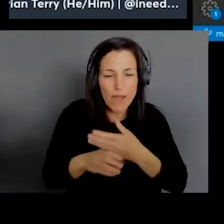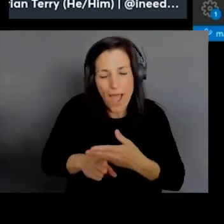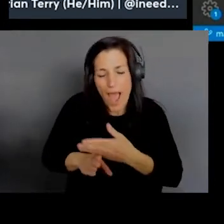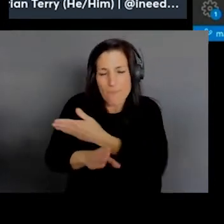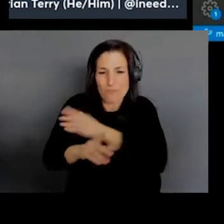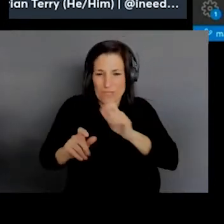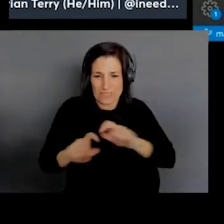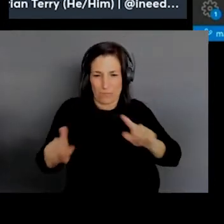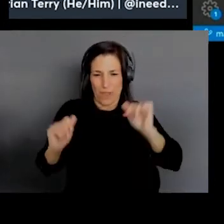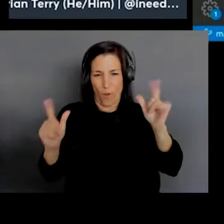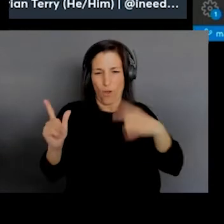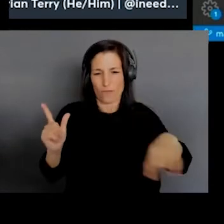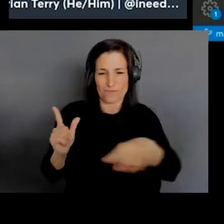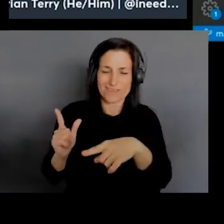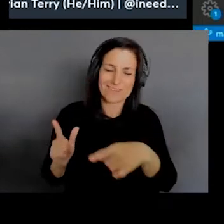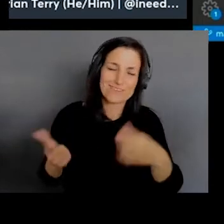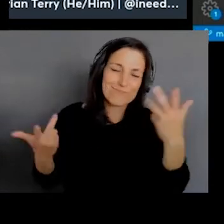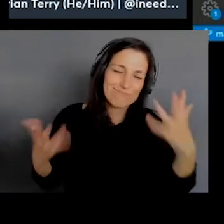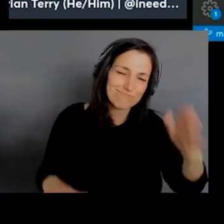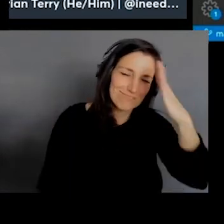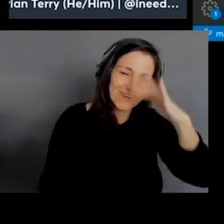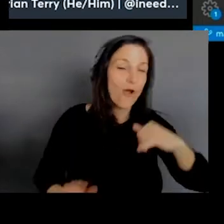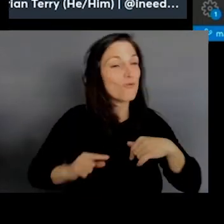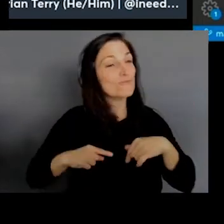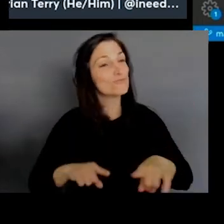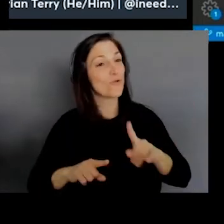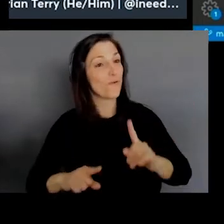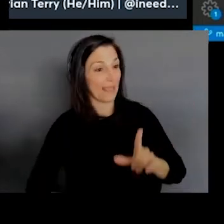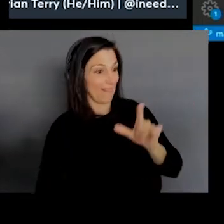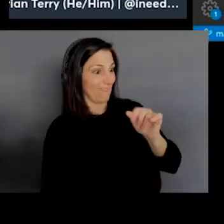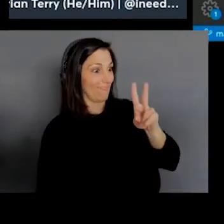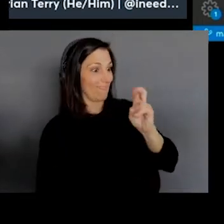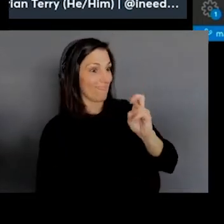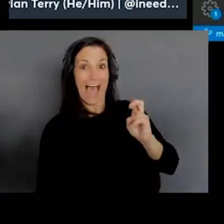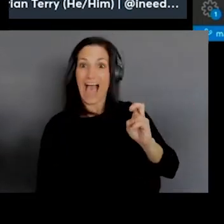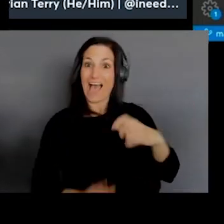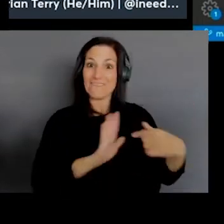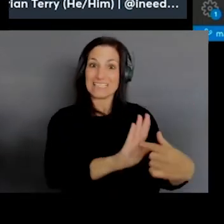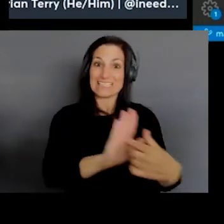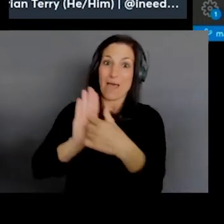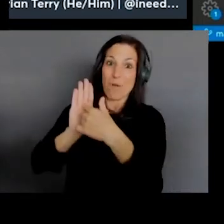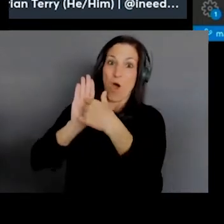sometimes live demos don't go too well, but we'll demo some of the command lines